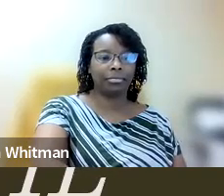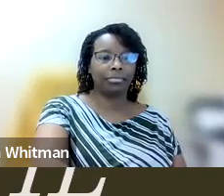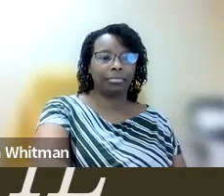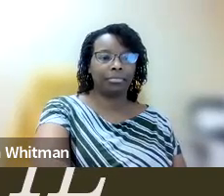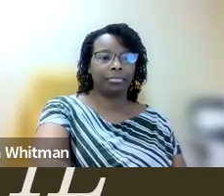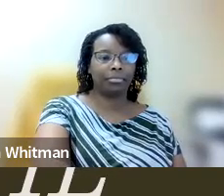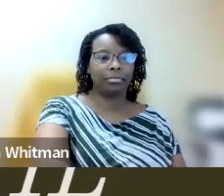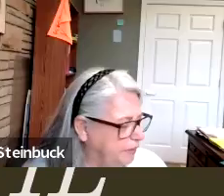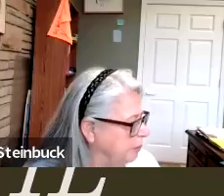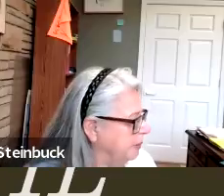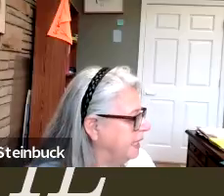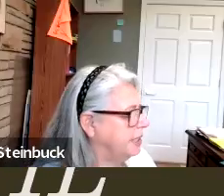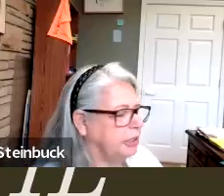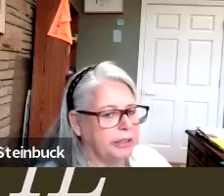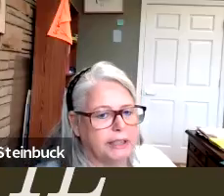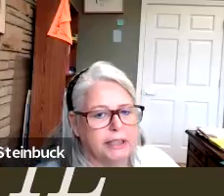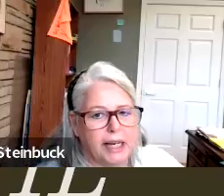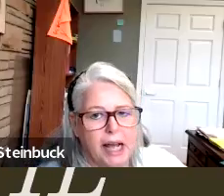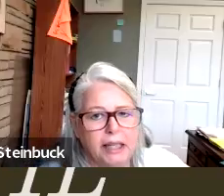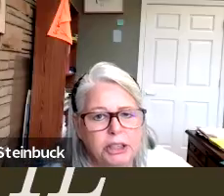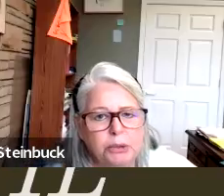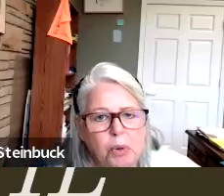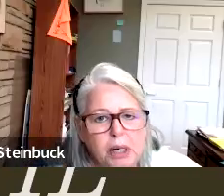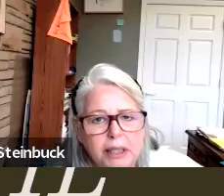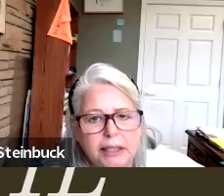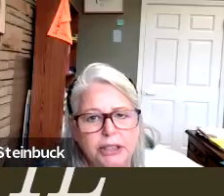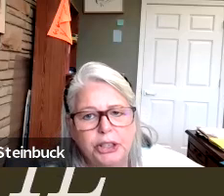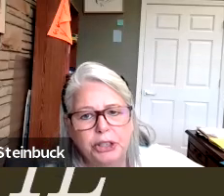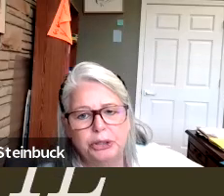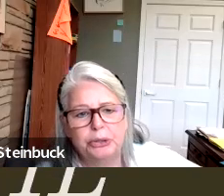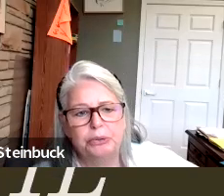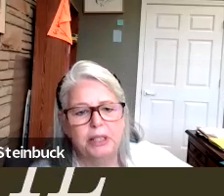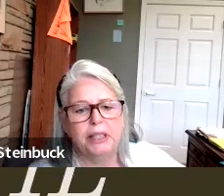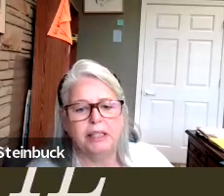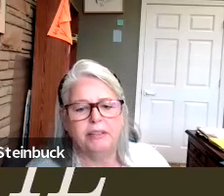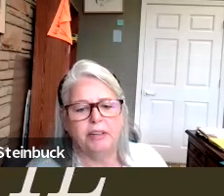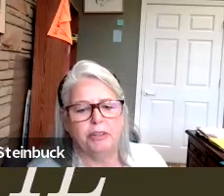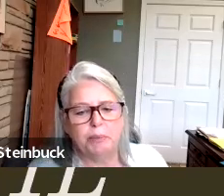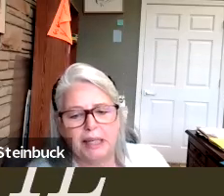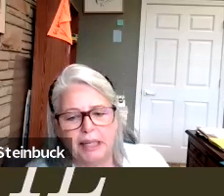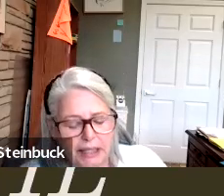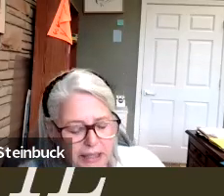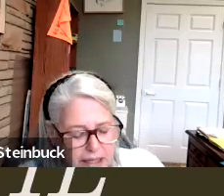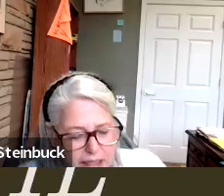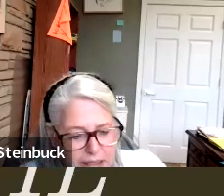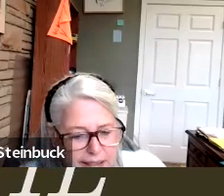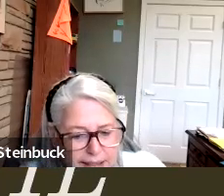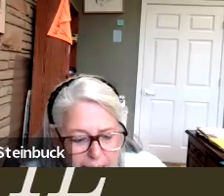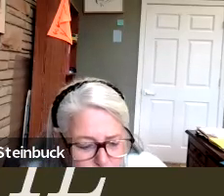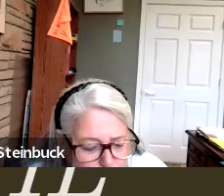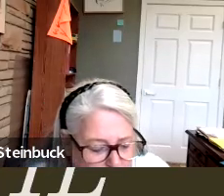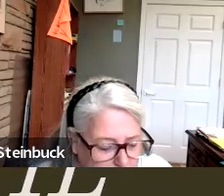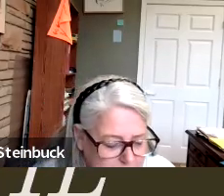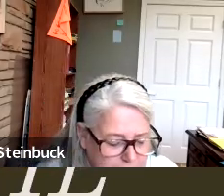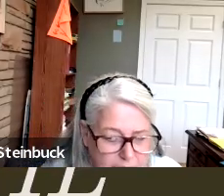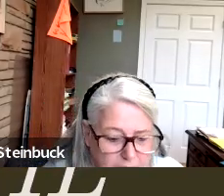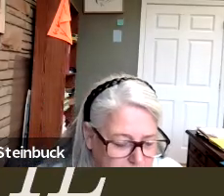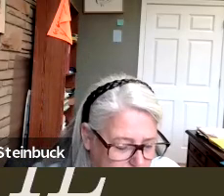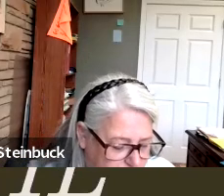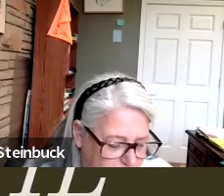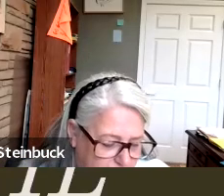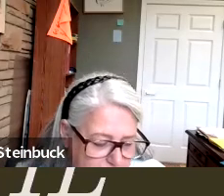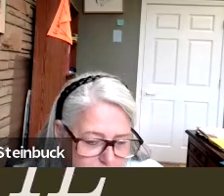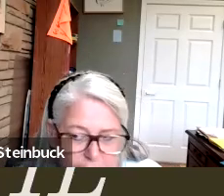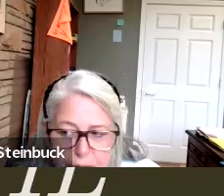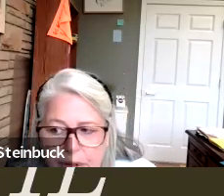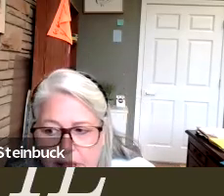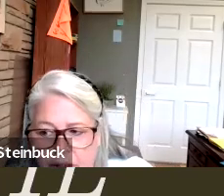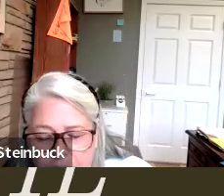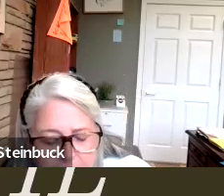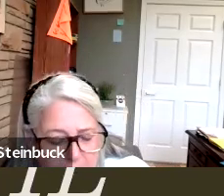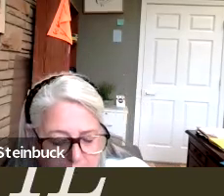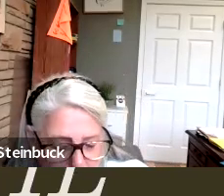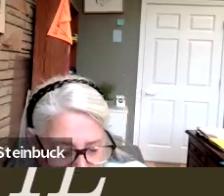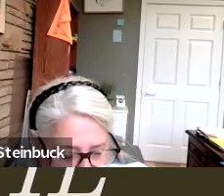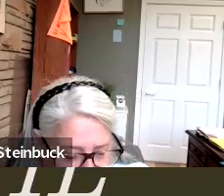I am a Black female with curly locks and I wear glasses.